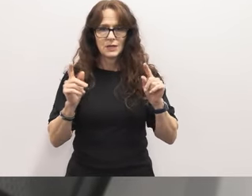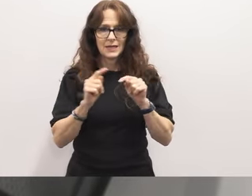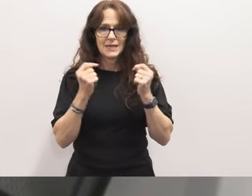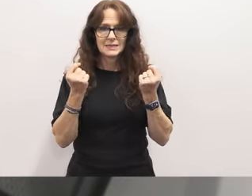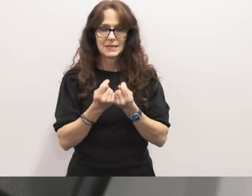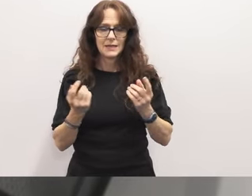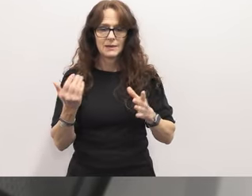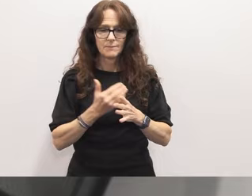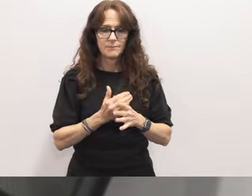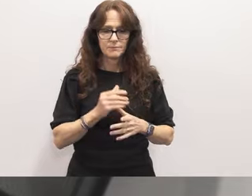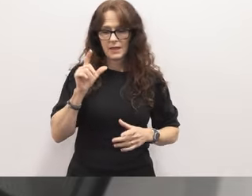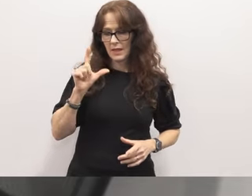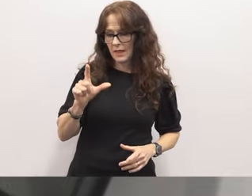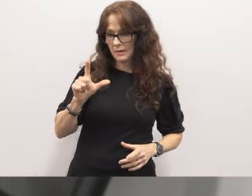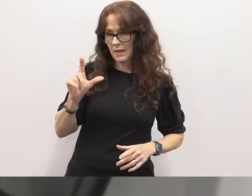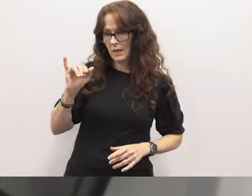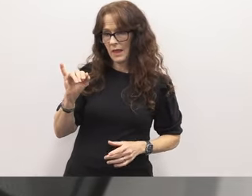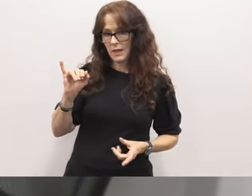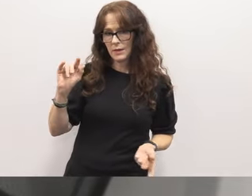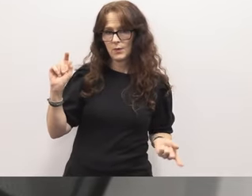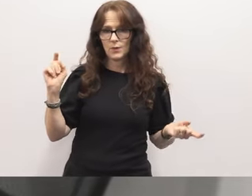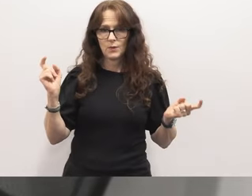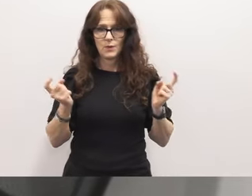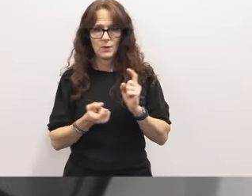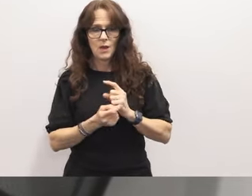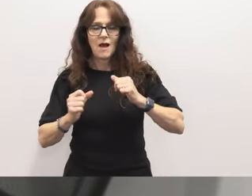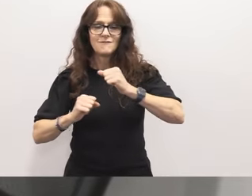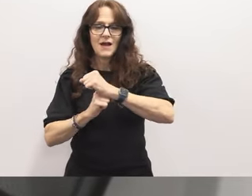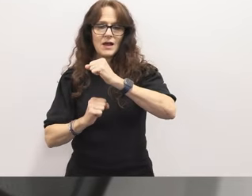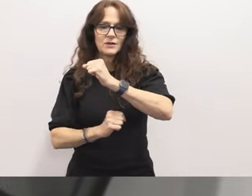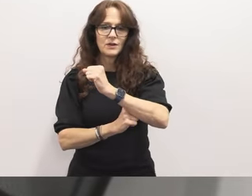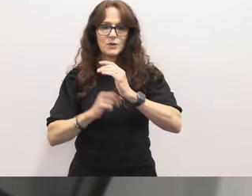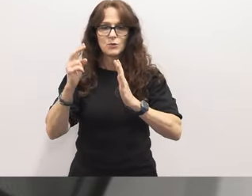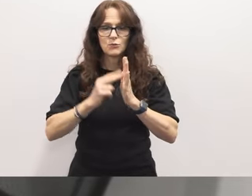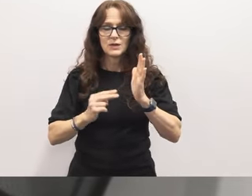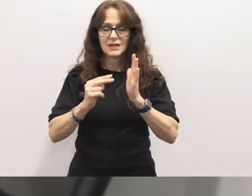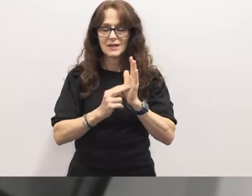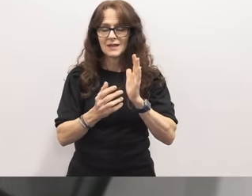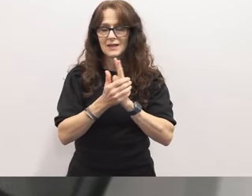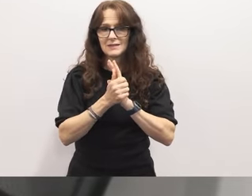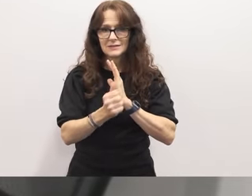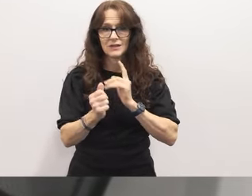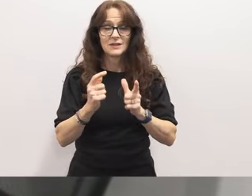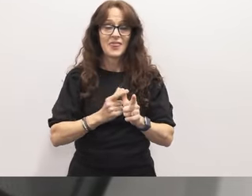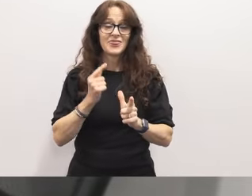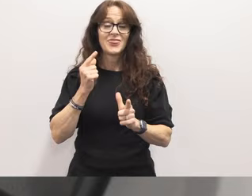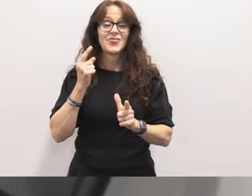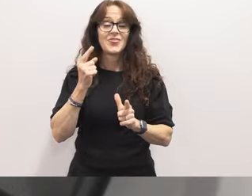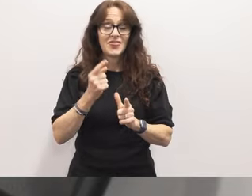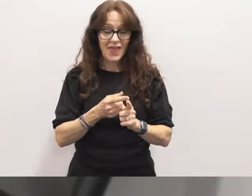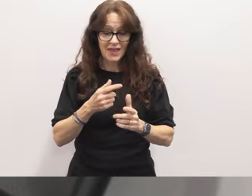from LLI to just focusing on foundational reading skills. Then the next year, the district's like,